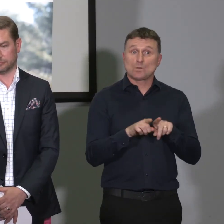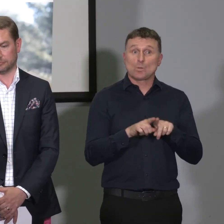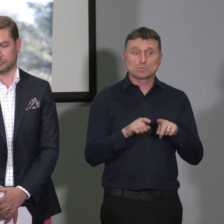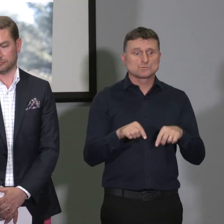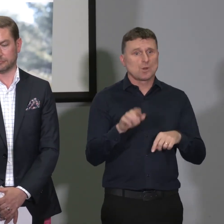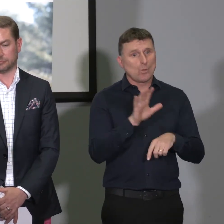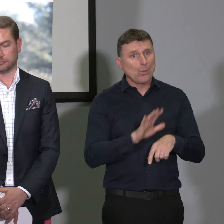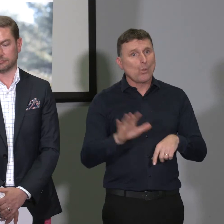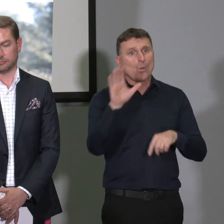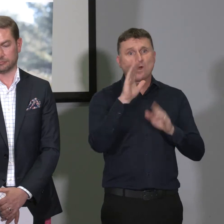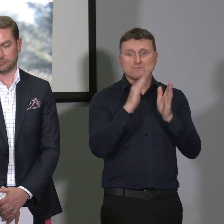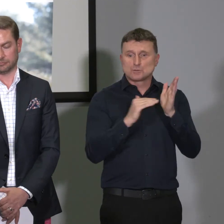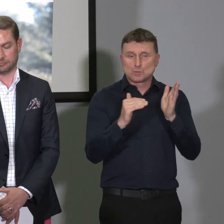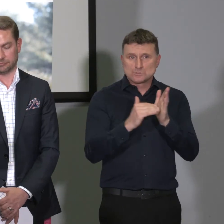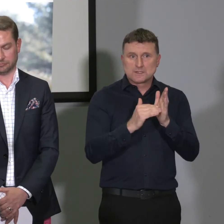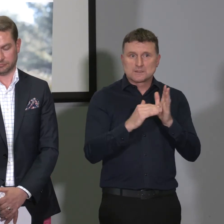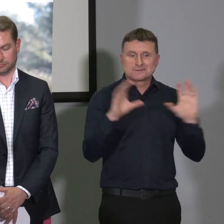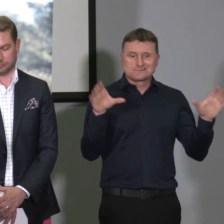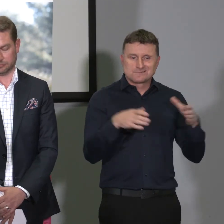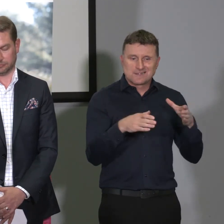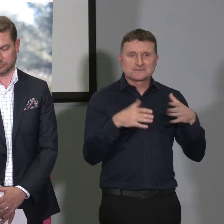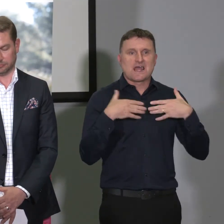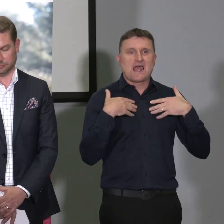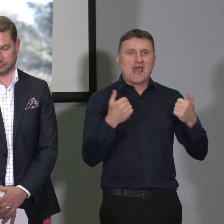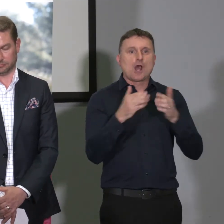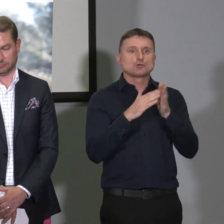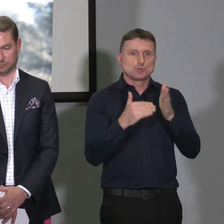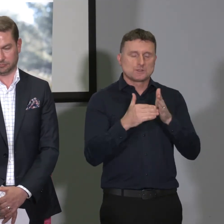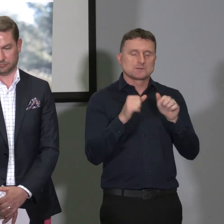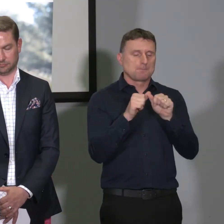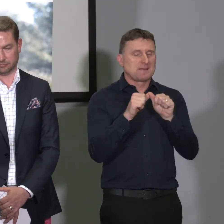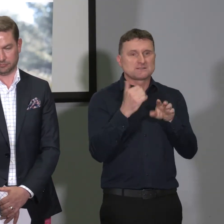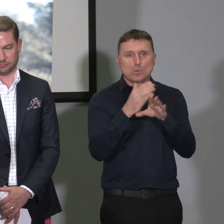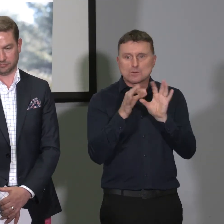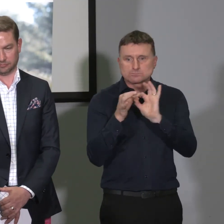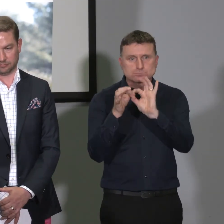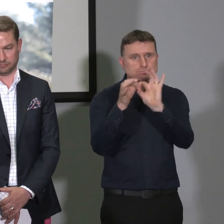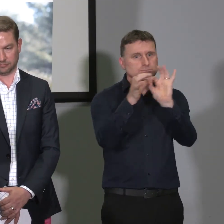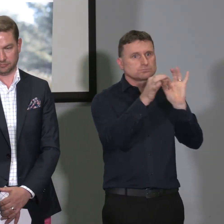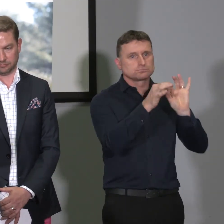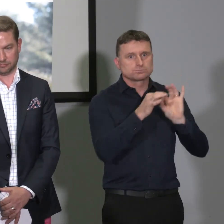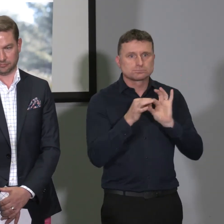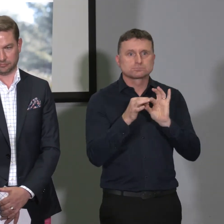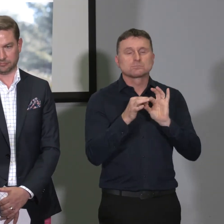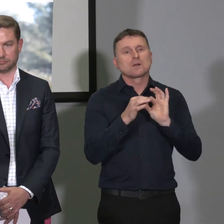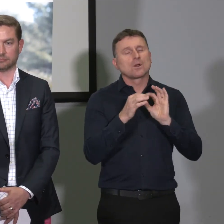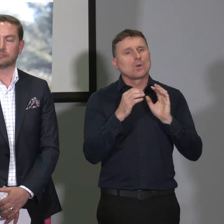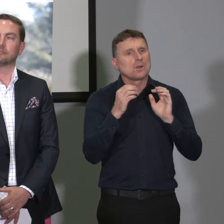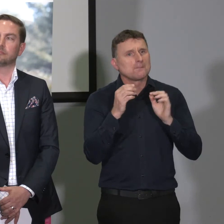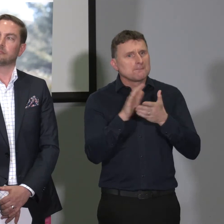And infectious as physicians. We go specialty by specialty and it's important to understand where the shortages are. The other thing I would say is that now is a national system we are starting to plan